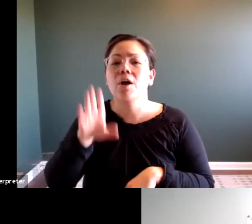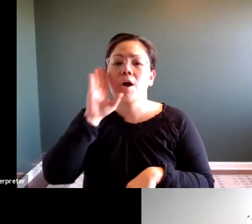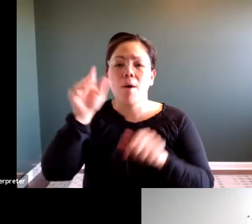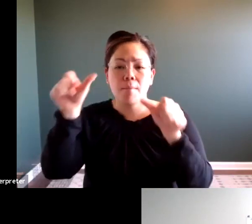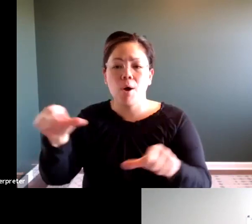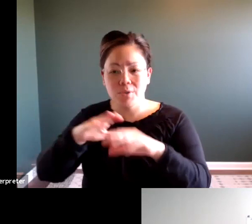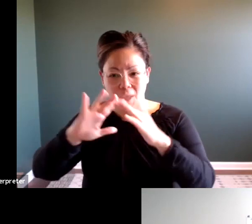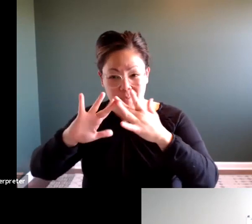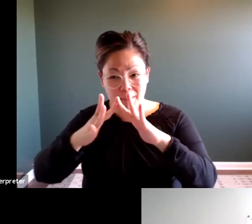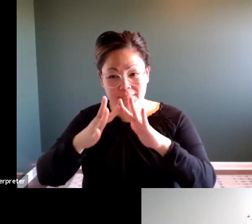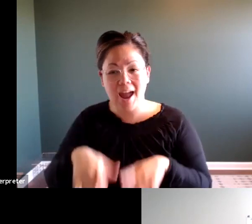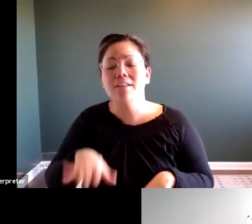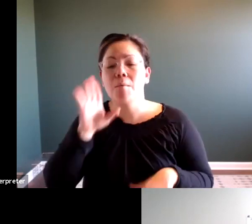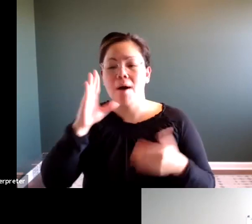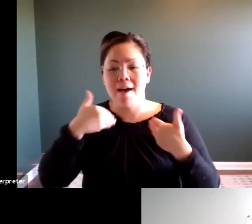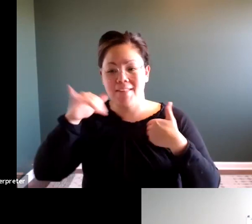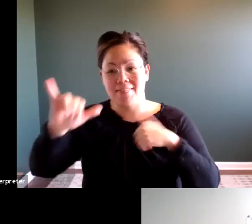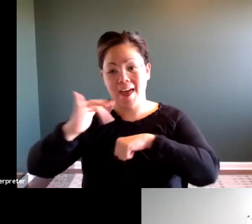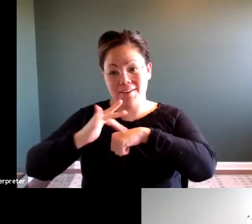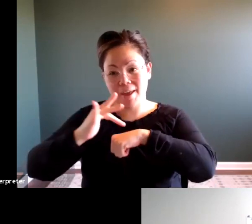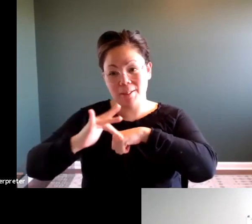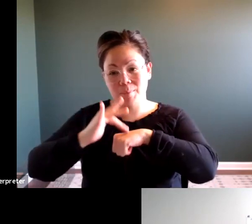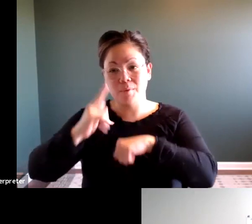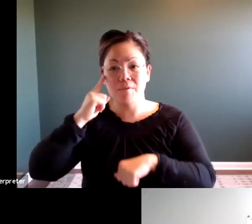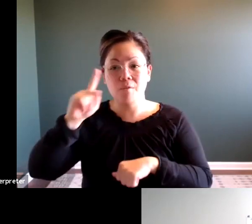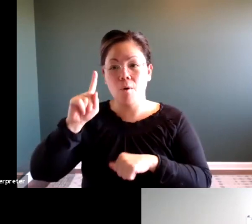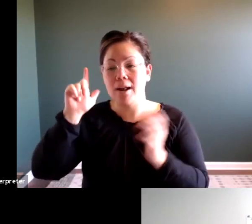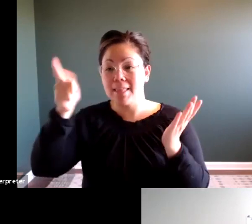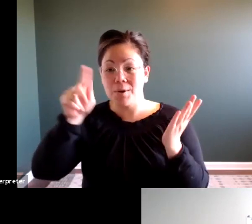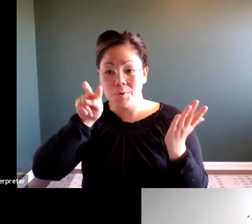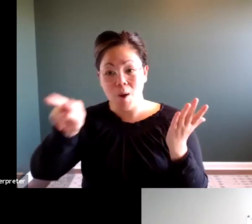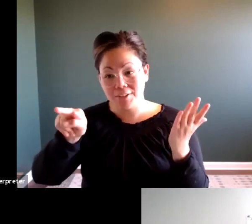So we will have that available for later viewing as well.